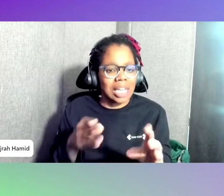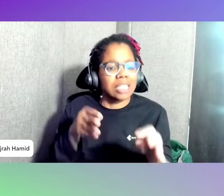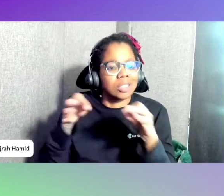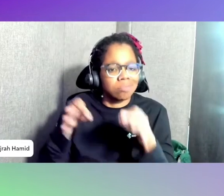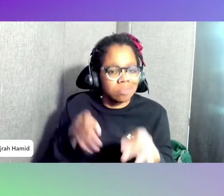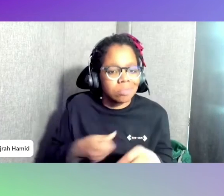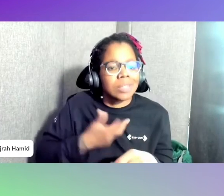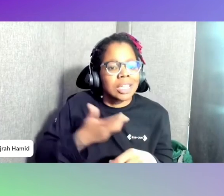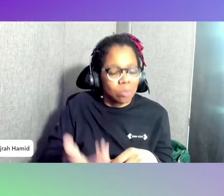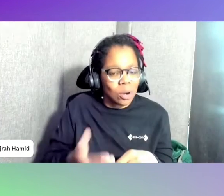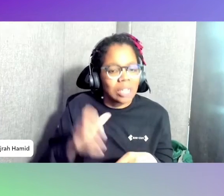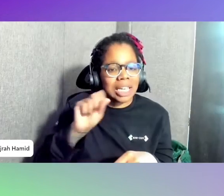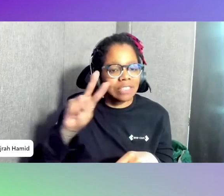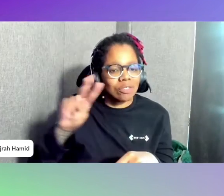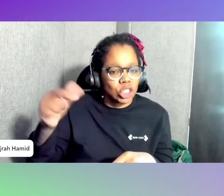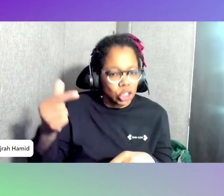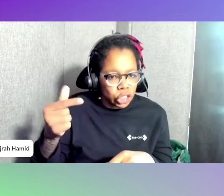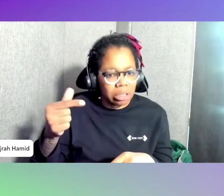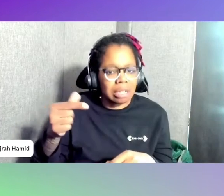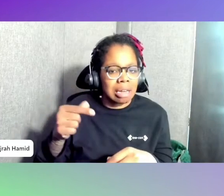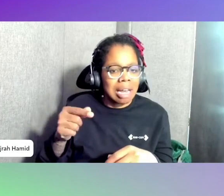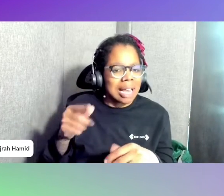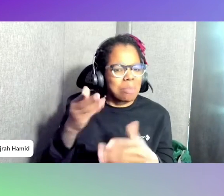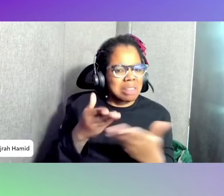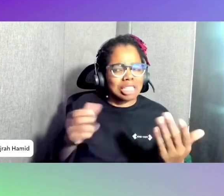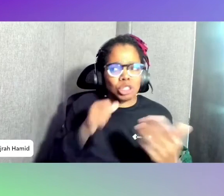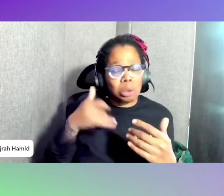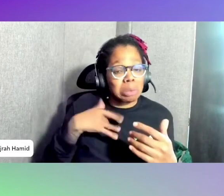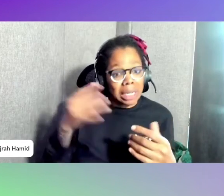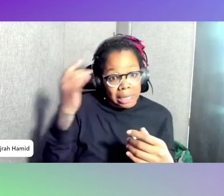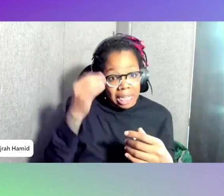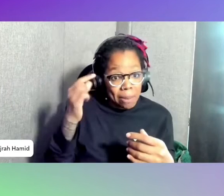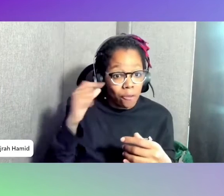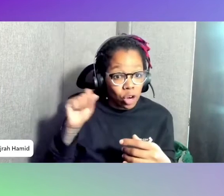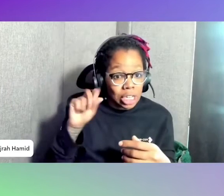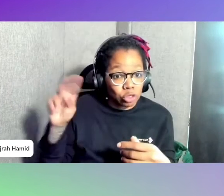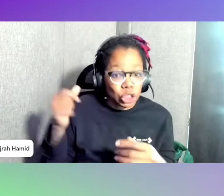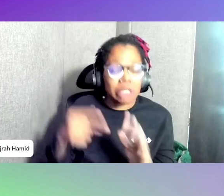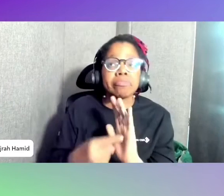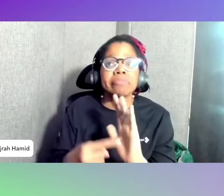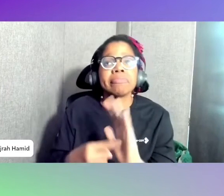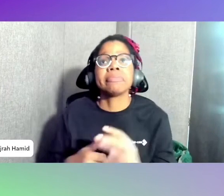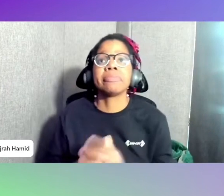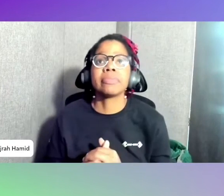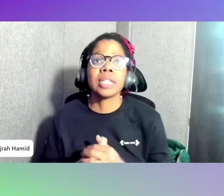why I ended up coming up with my own basic syntax with